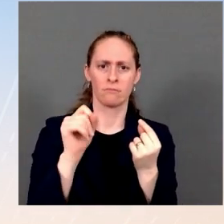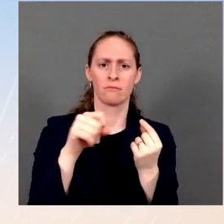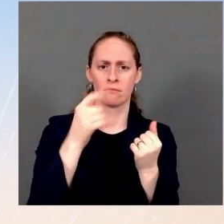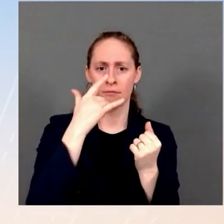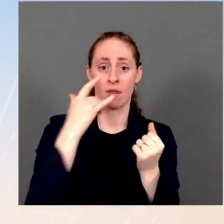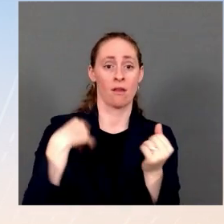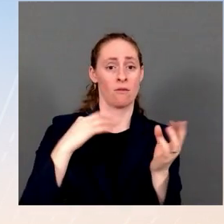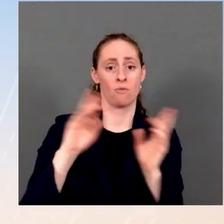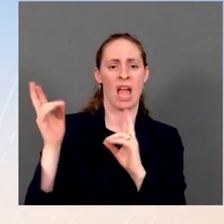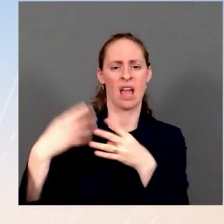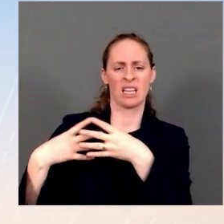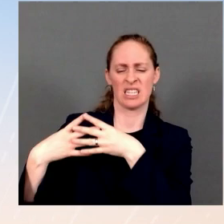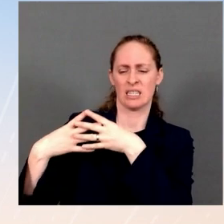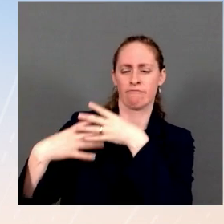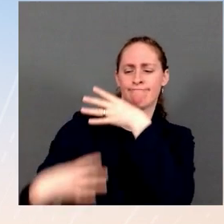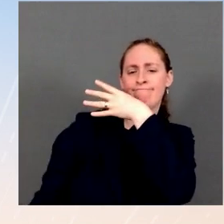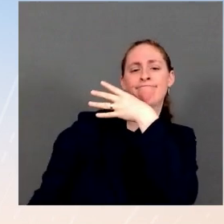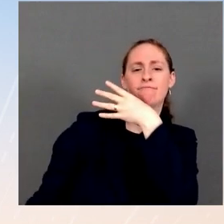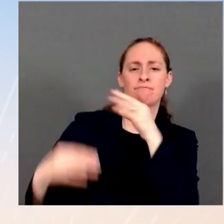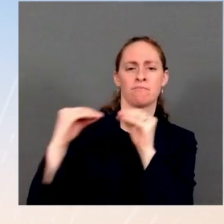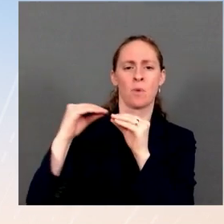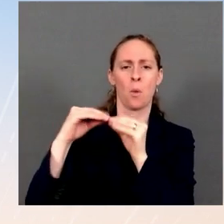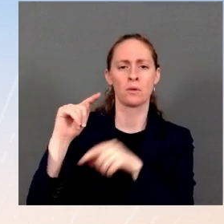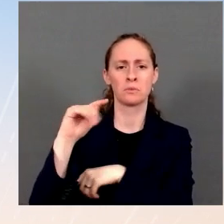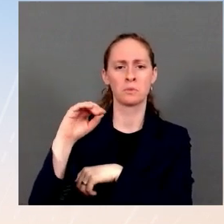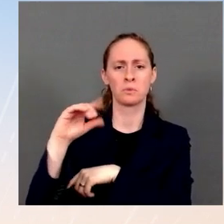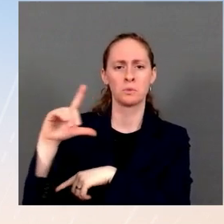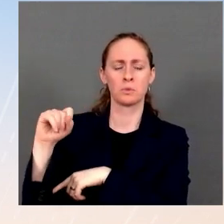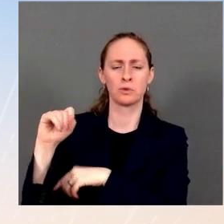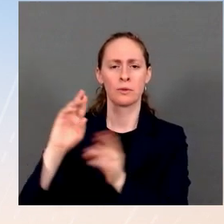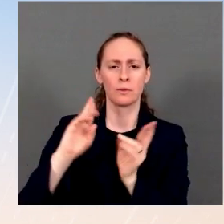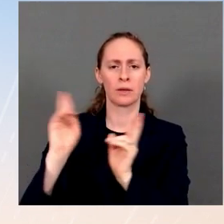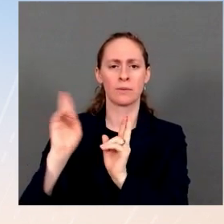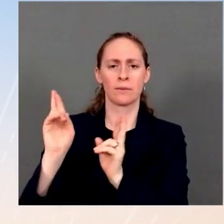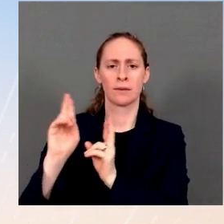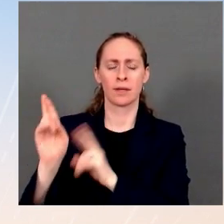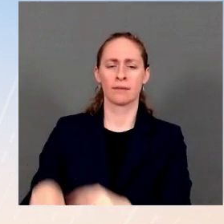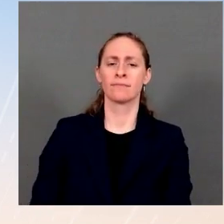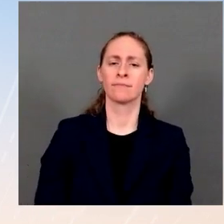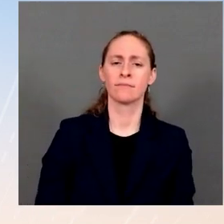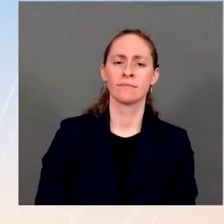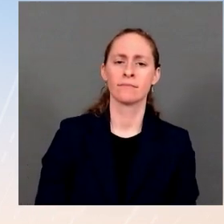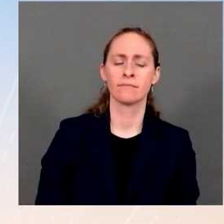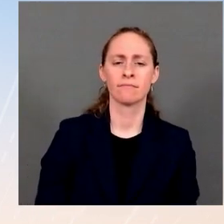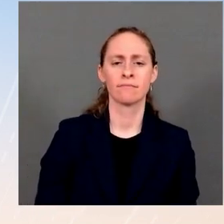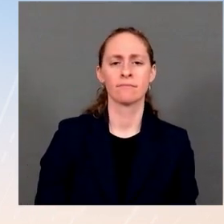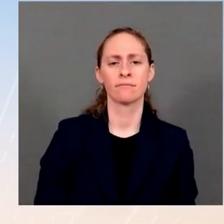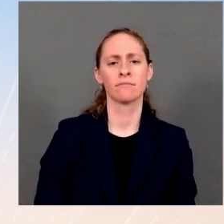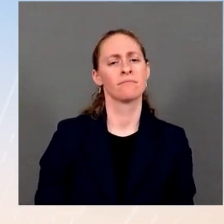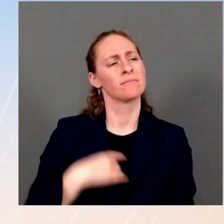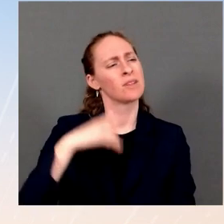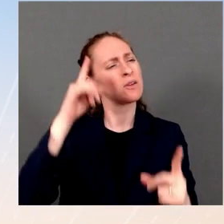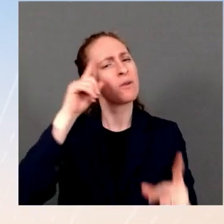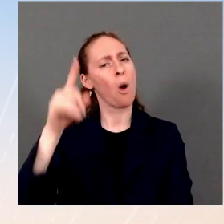We have -- the American public feels like they have that access and feel -- and feel comfortable in getting that booster shot.